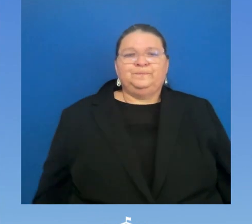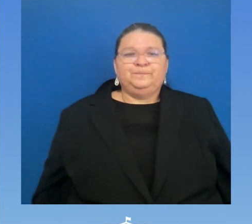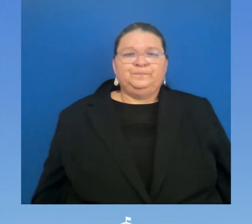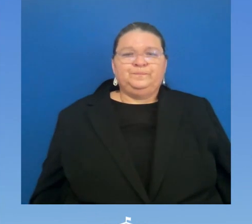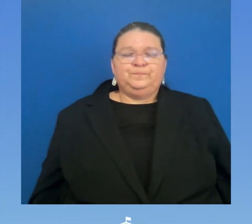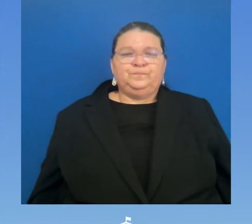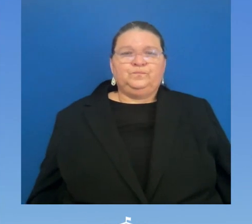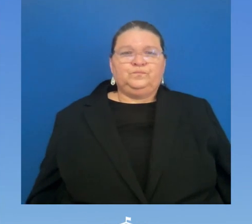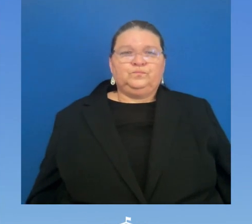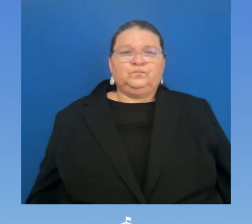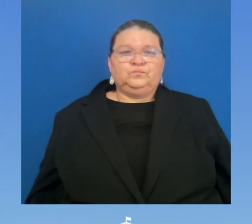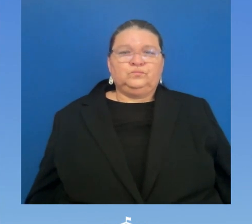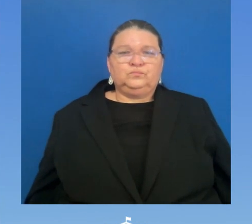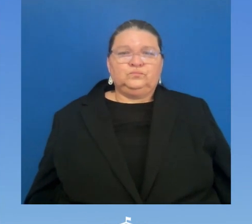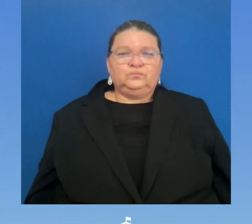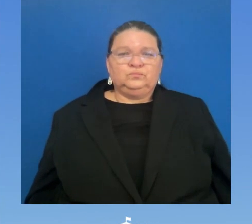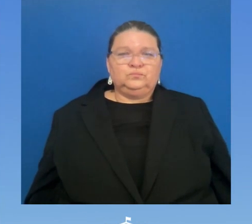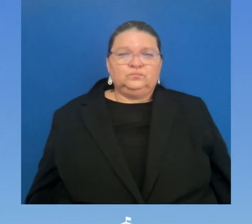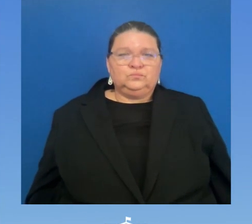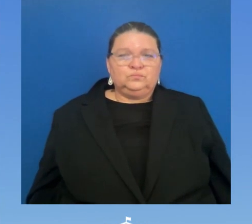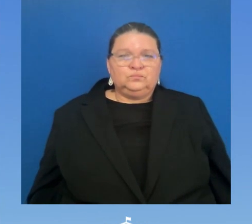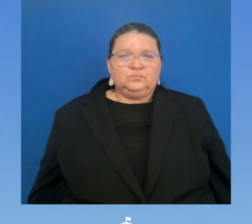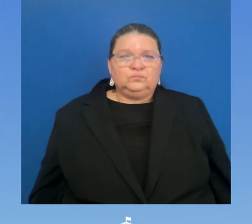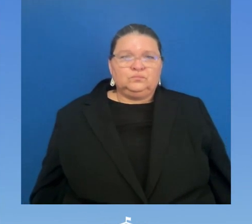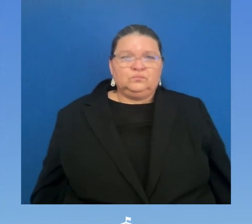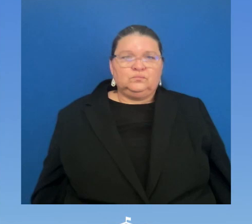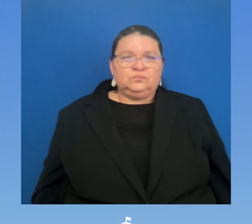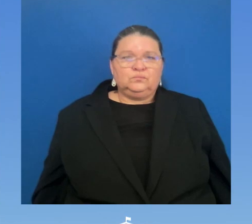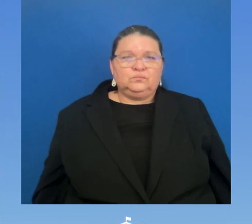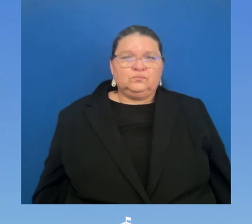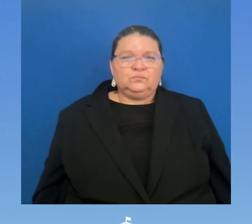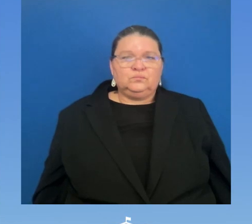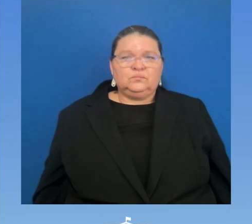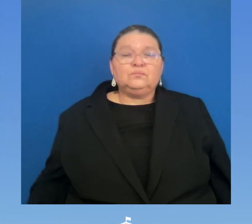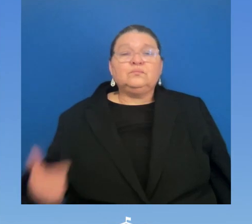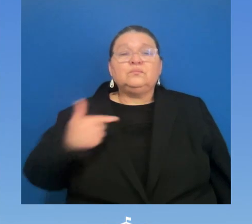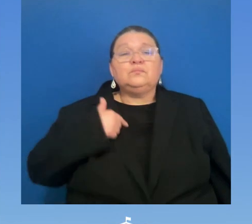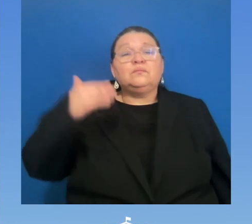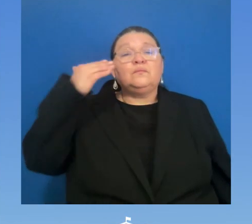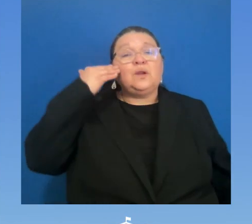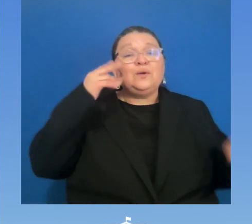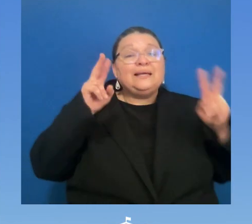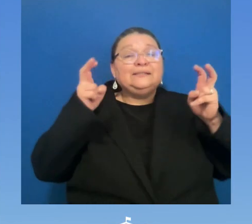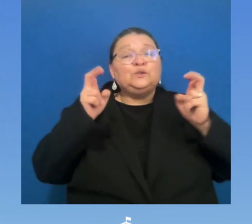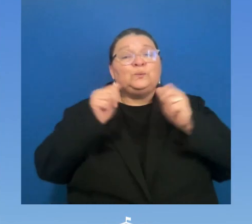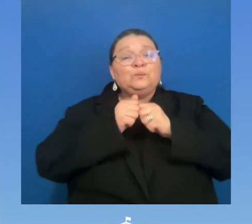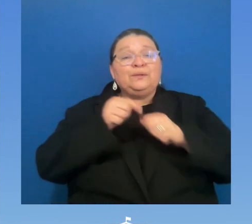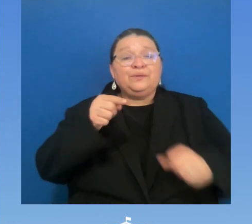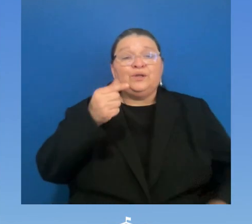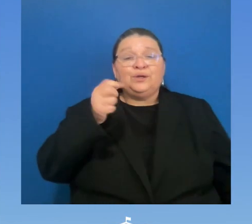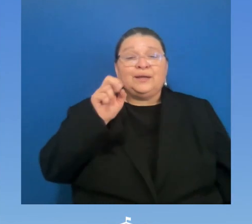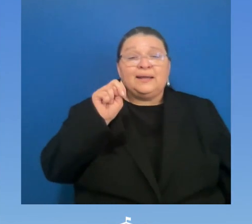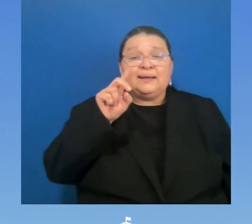I know that this issue of gender discrimination and equal pay have been places where you've literally I saw it